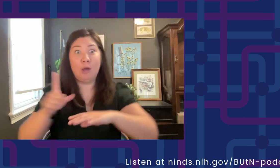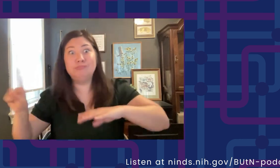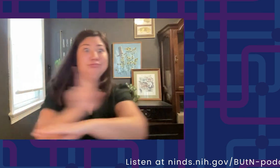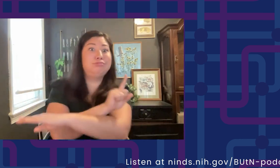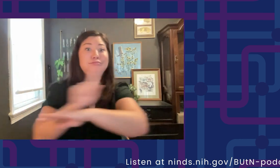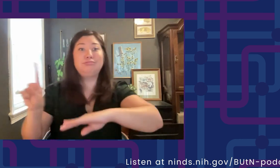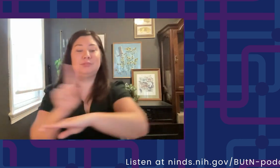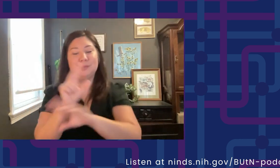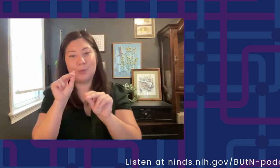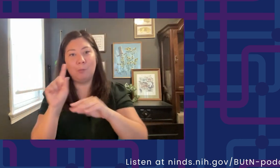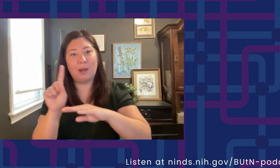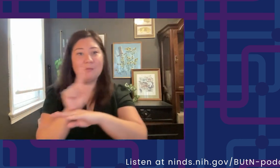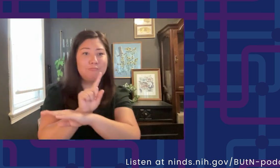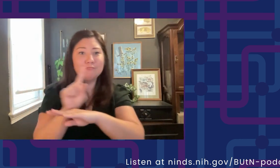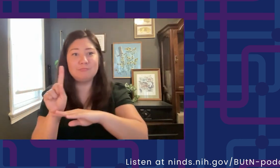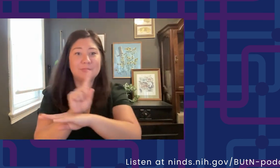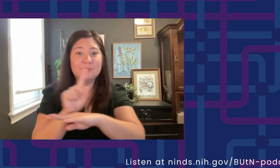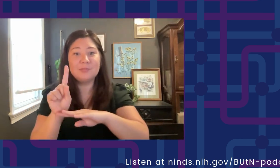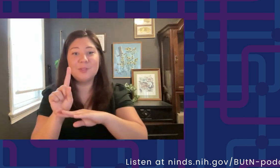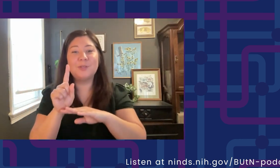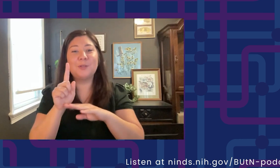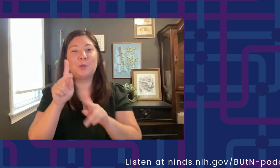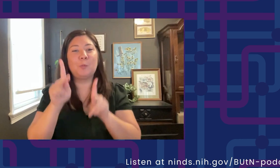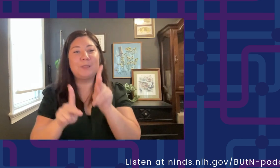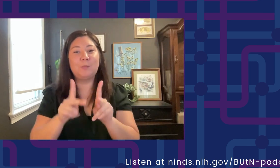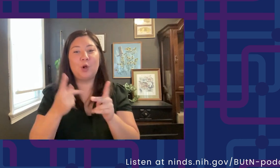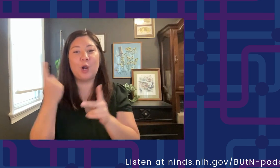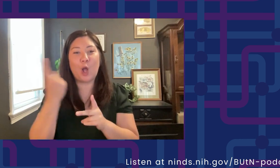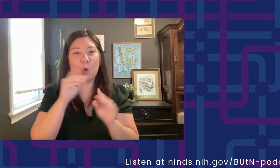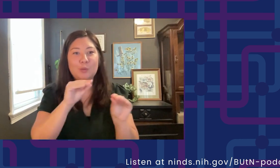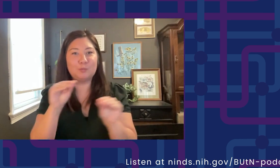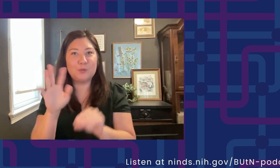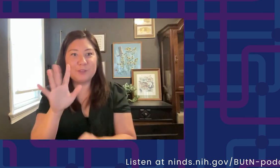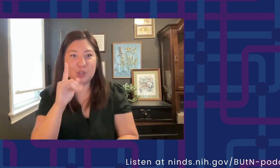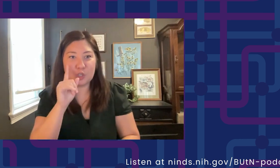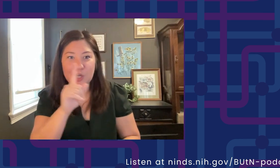I'm moving from one side of the stage to the other so that people are always moving their eyes.